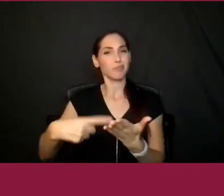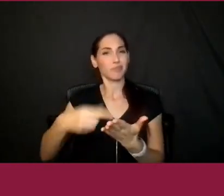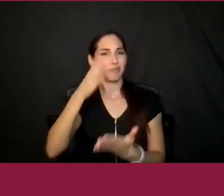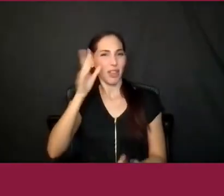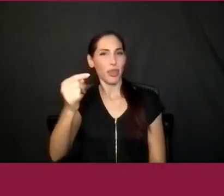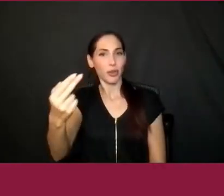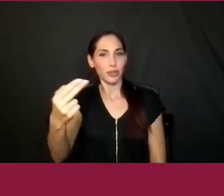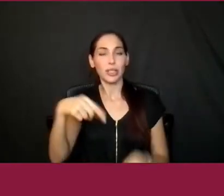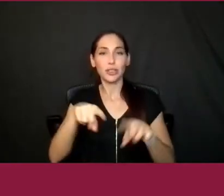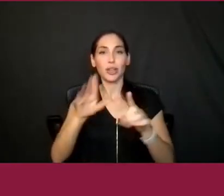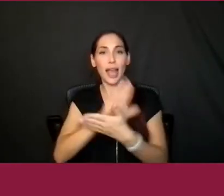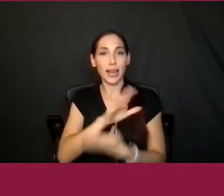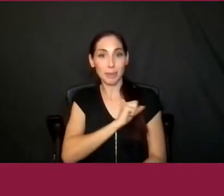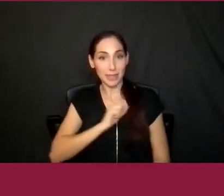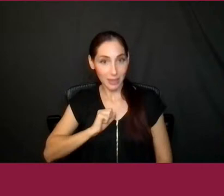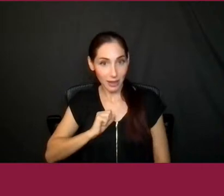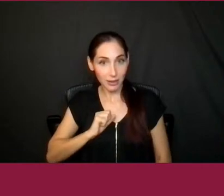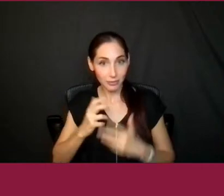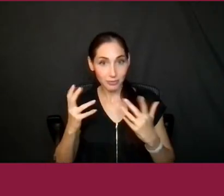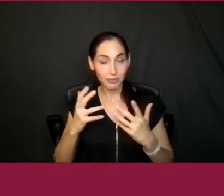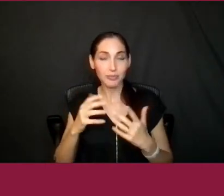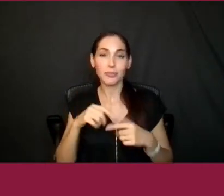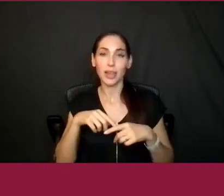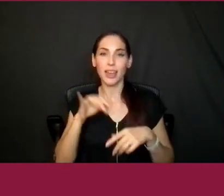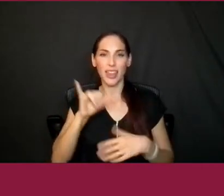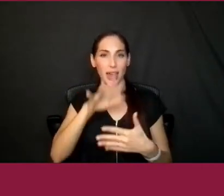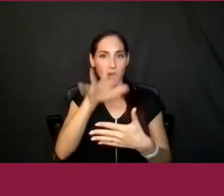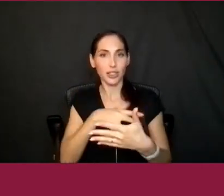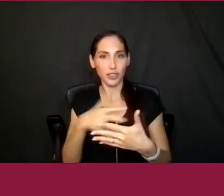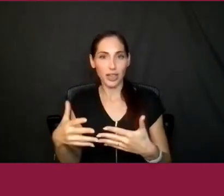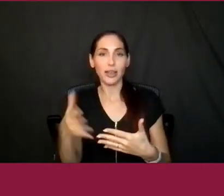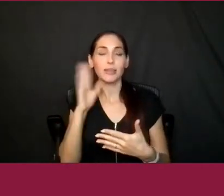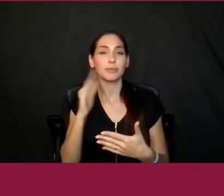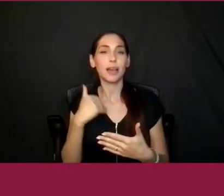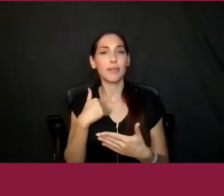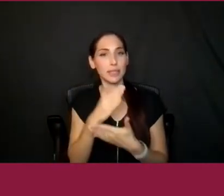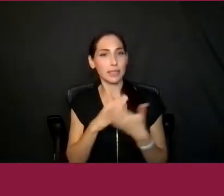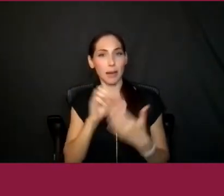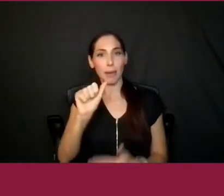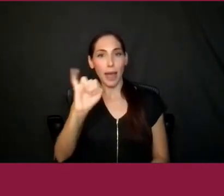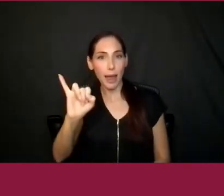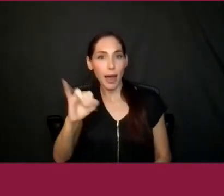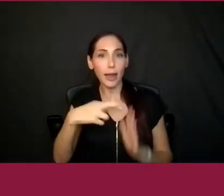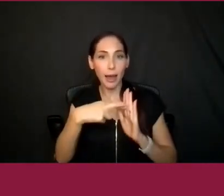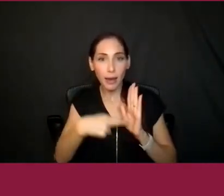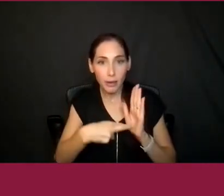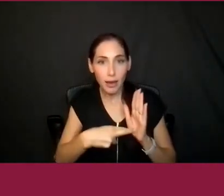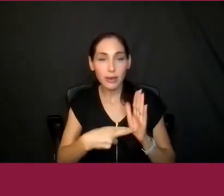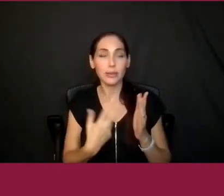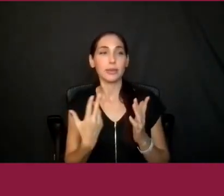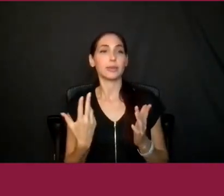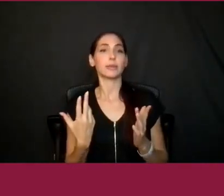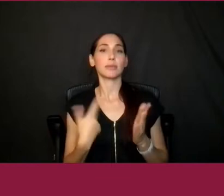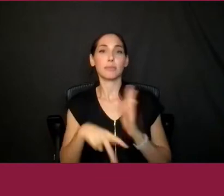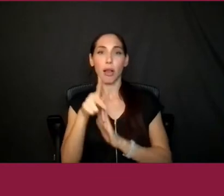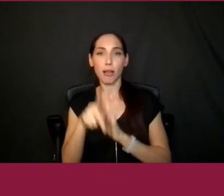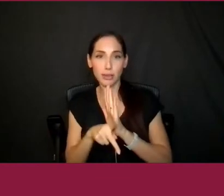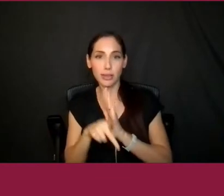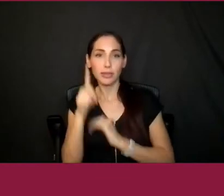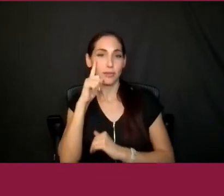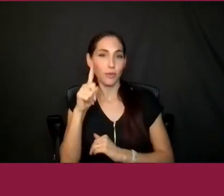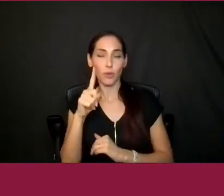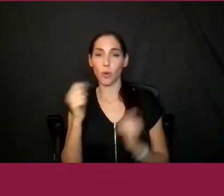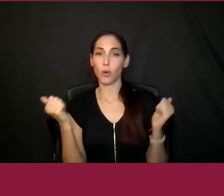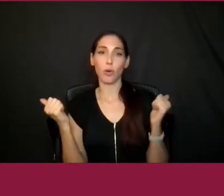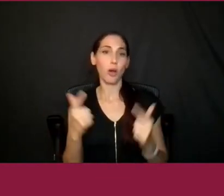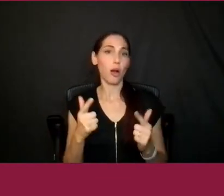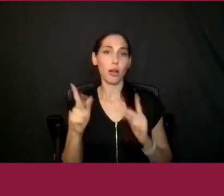Senate, um, agenda some AI guidelines for, for all folks in our, uh, college community.